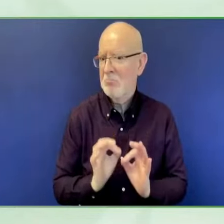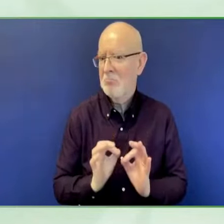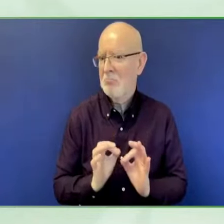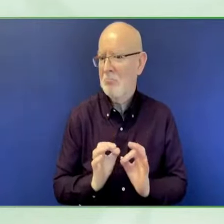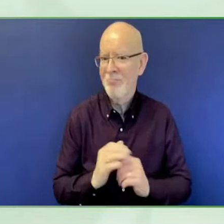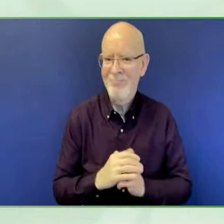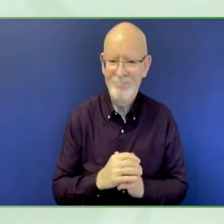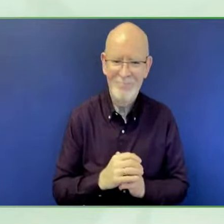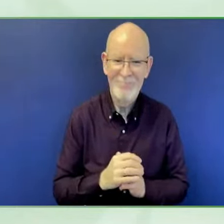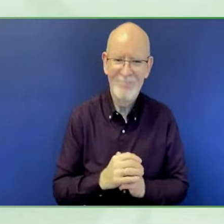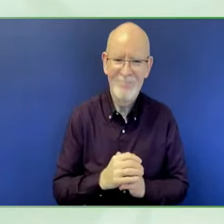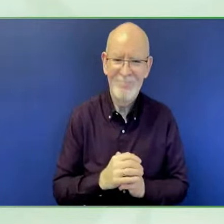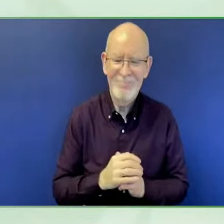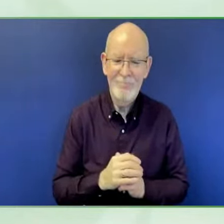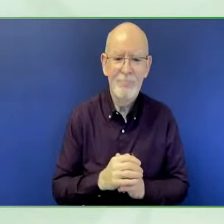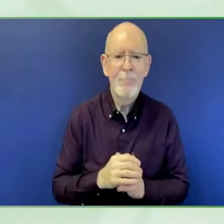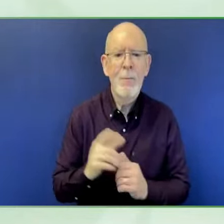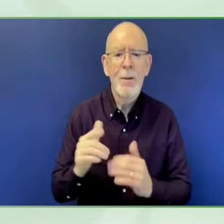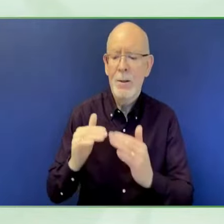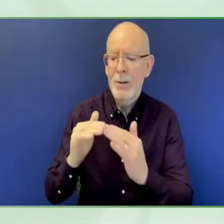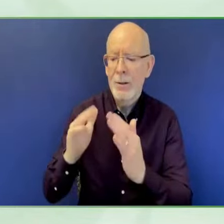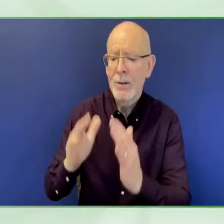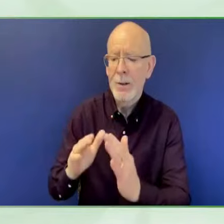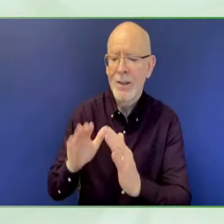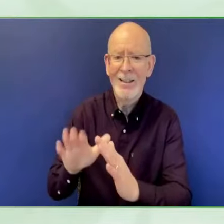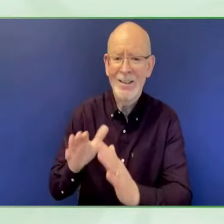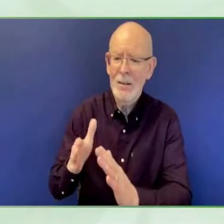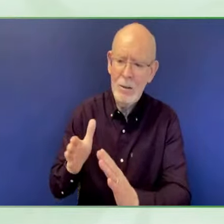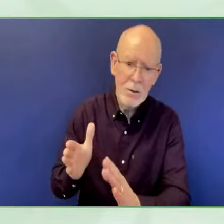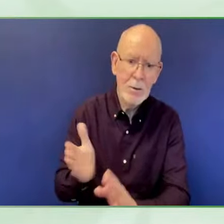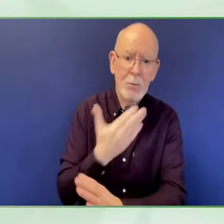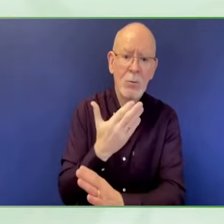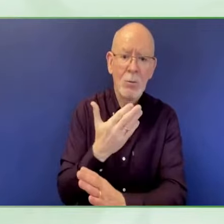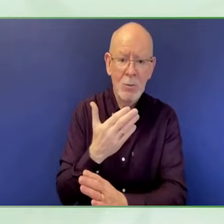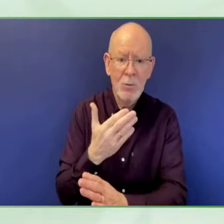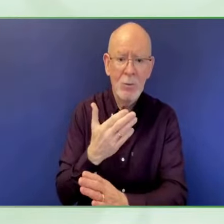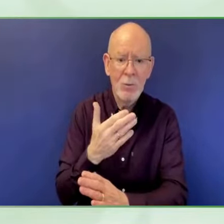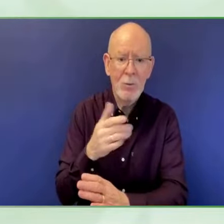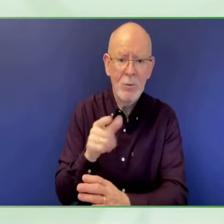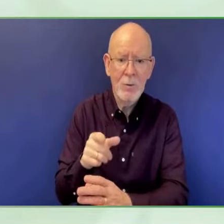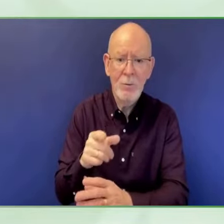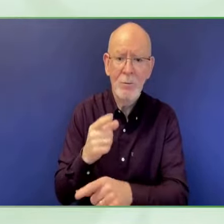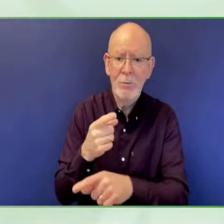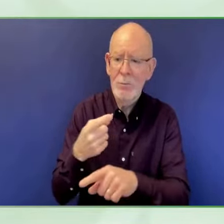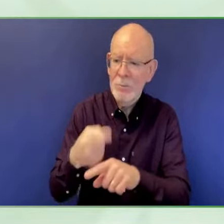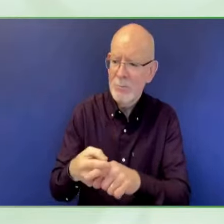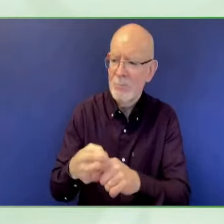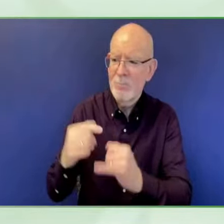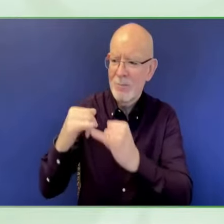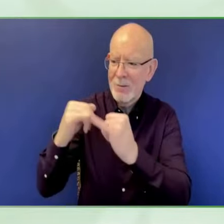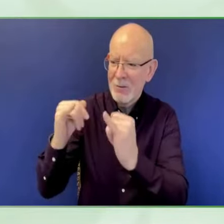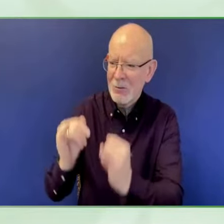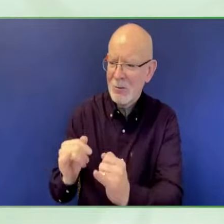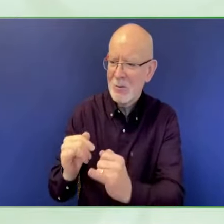Let's start with the basics. What does that mean? And what is it that we don't want any more?